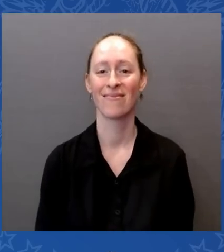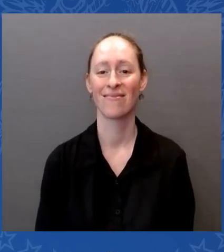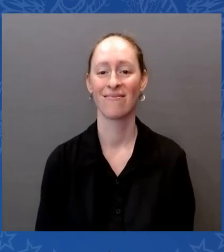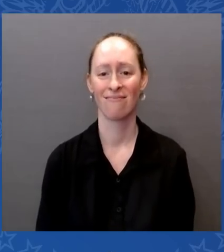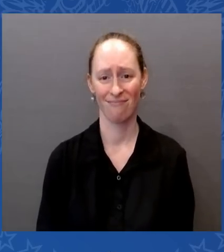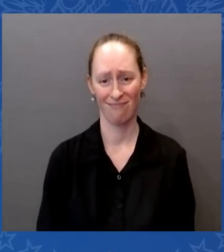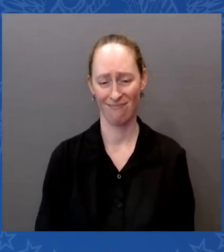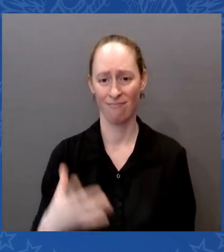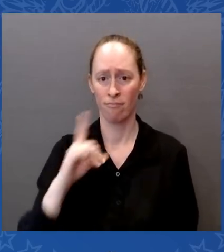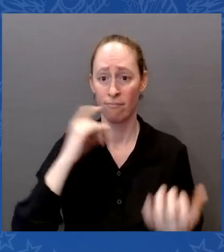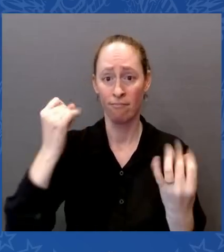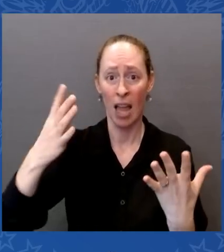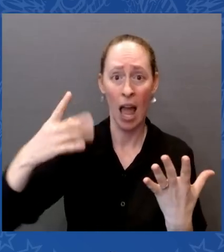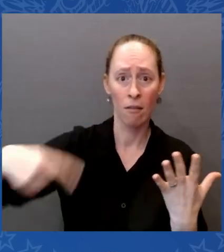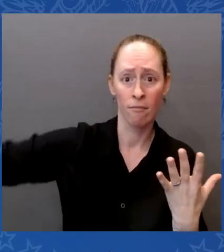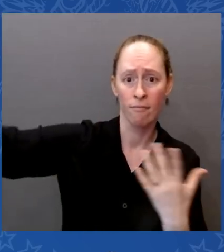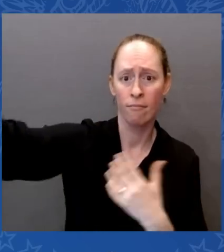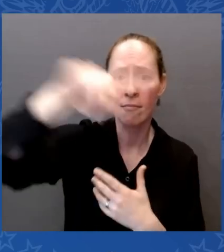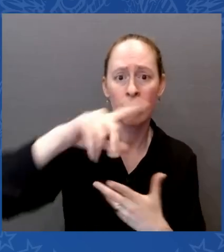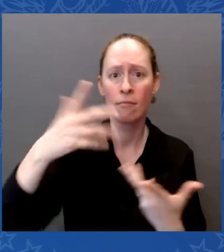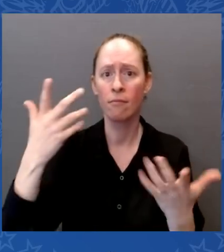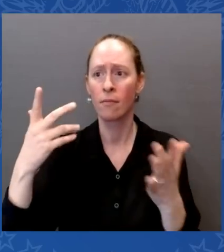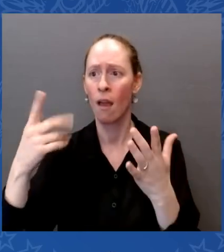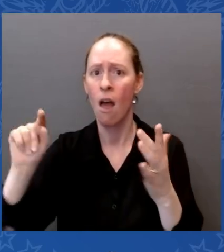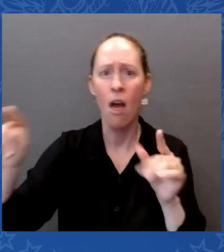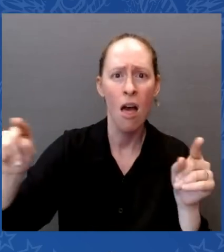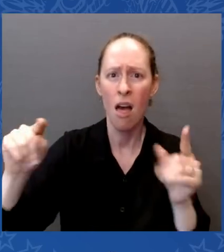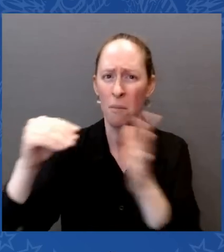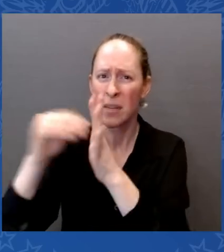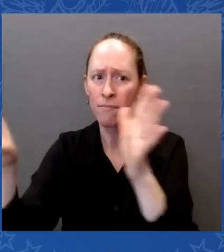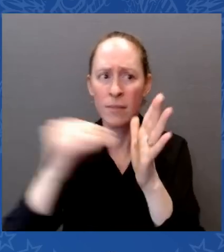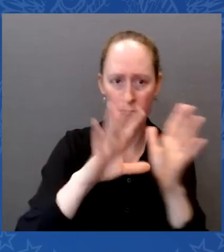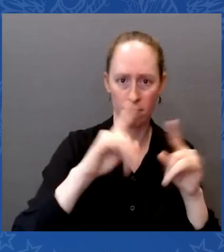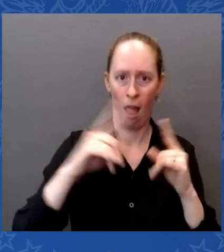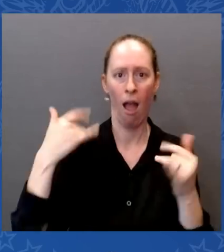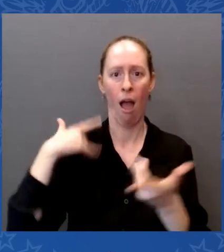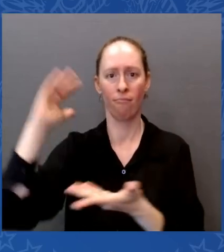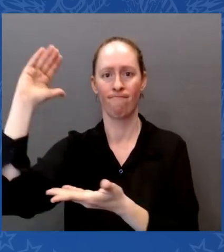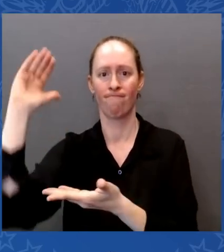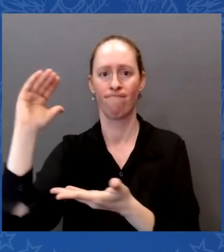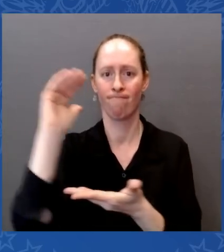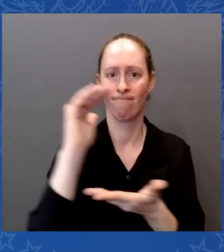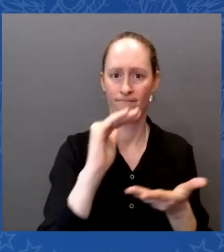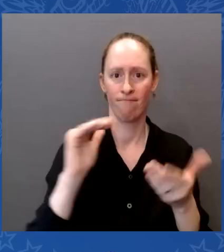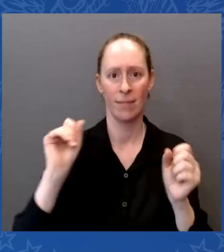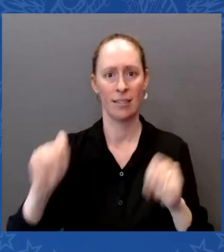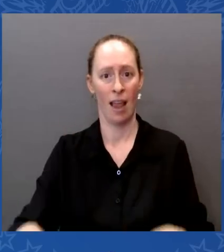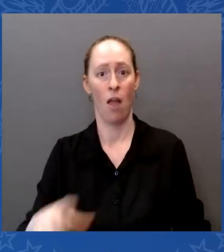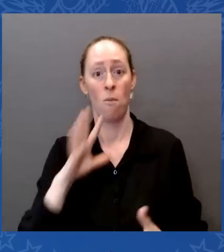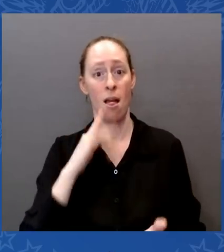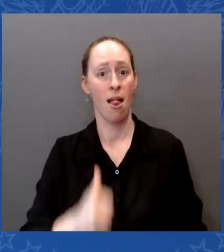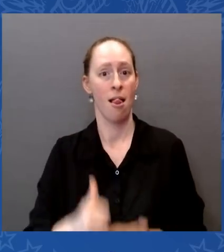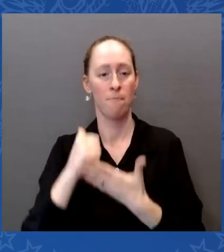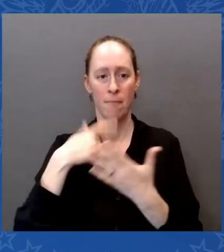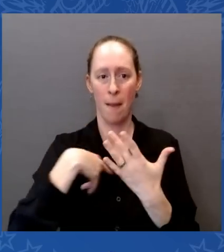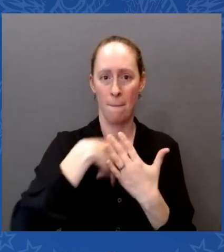the deficit another $250 billion over the next 10 years. You know, we're going from a historically strong